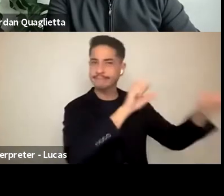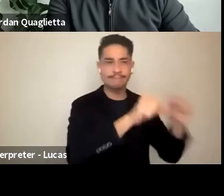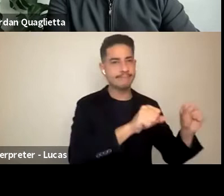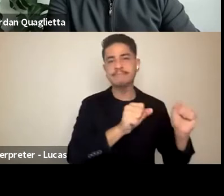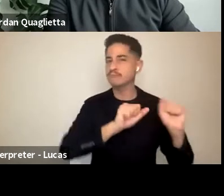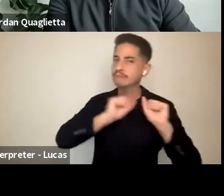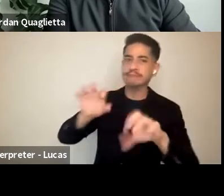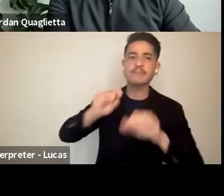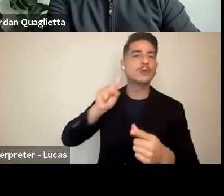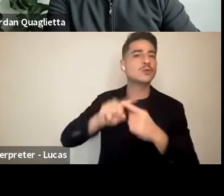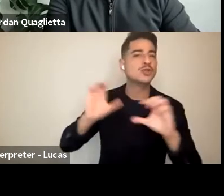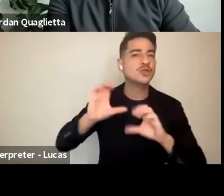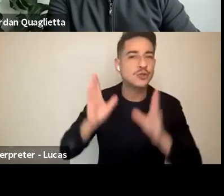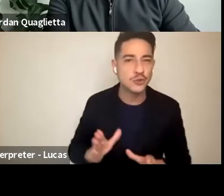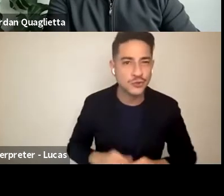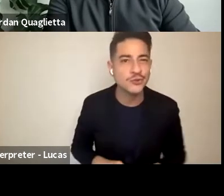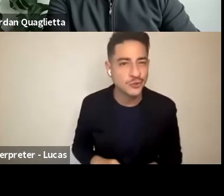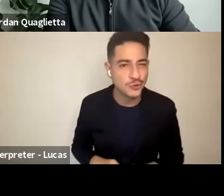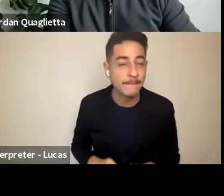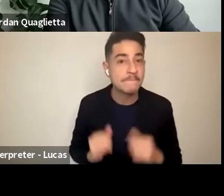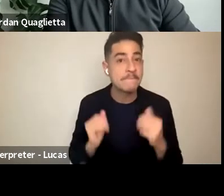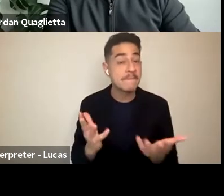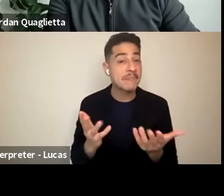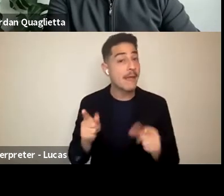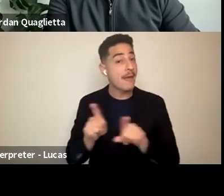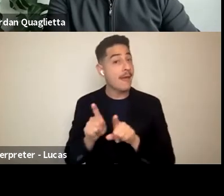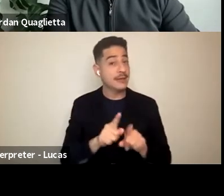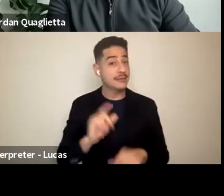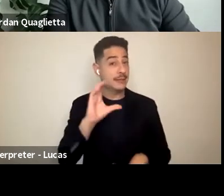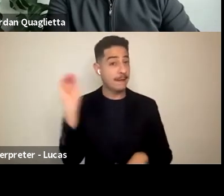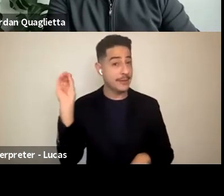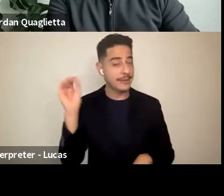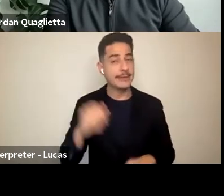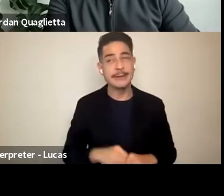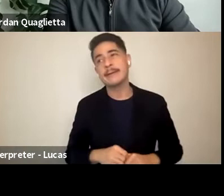So as an enterprise owner as a publisher, if you can publish